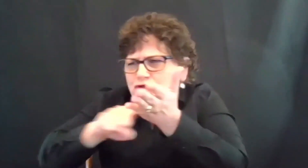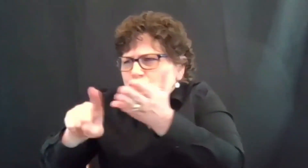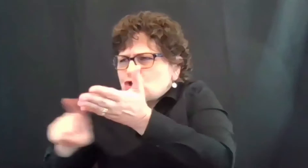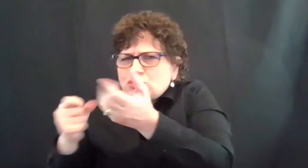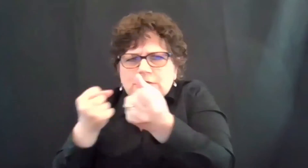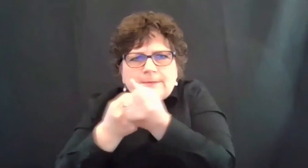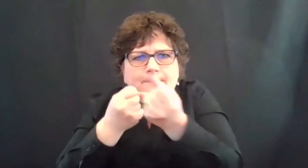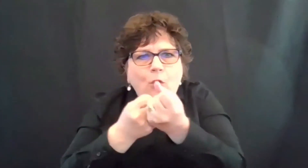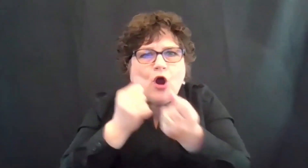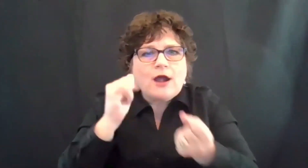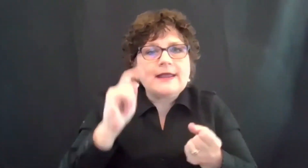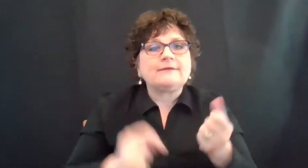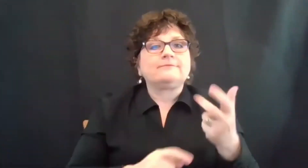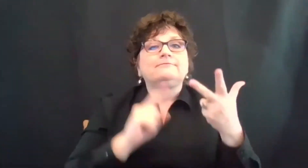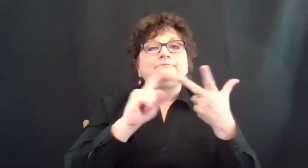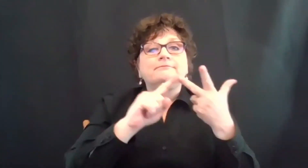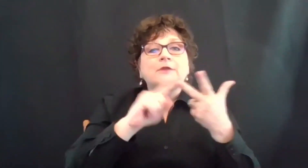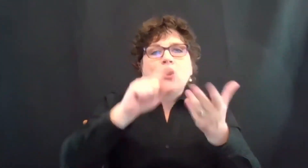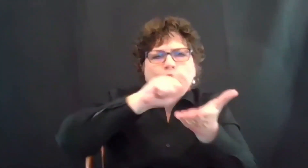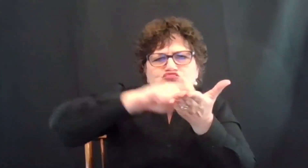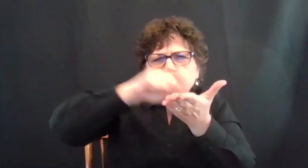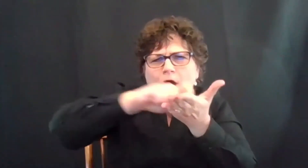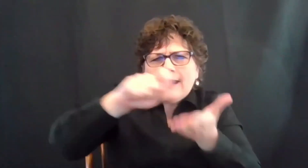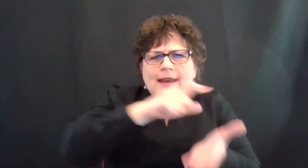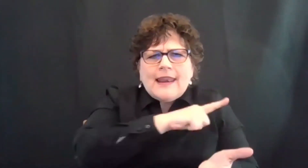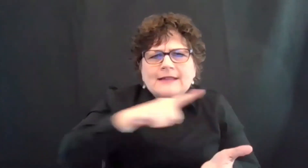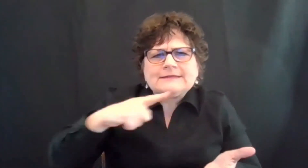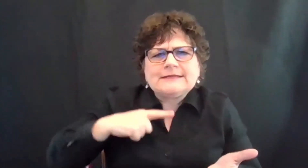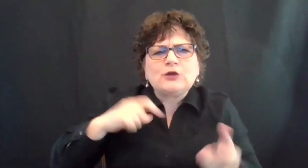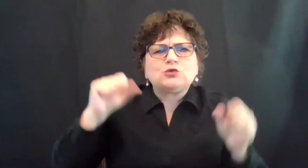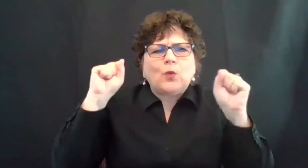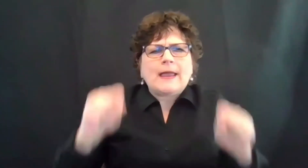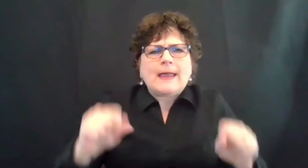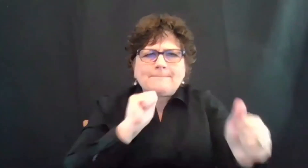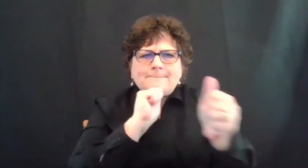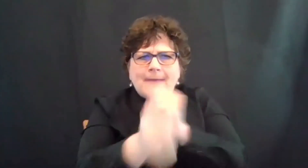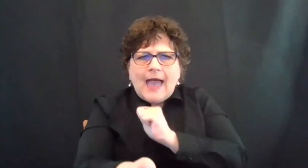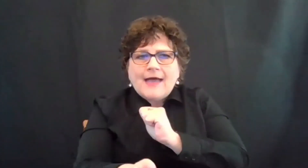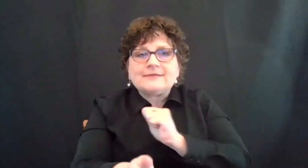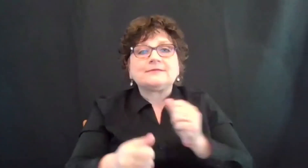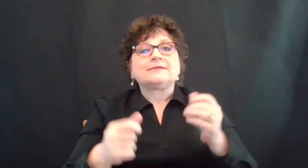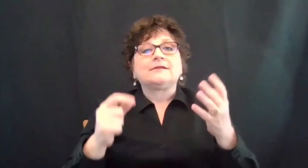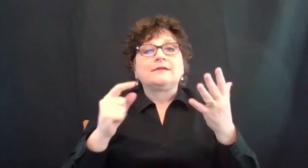does the research to support it, writes the legislation so it can pass,